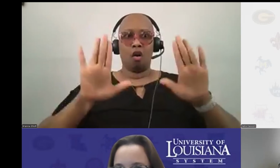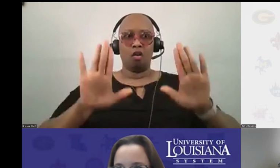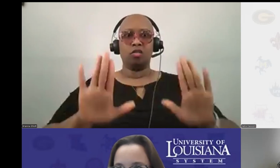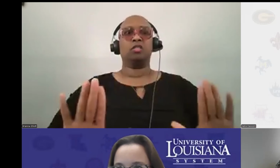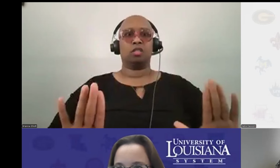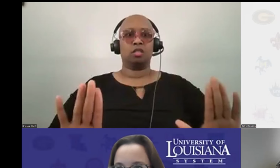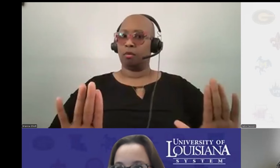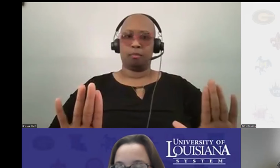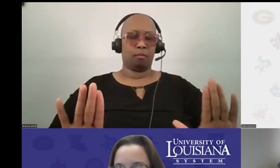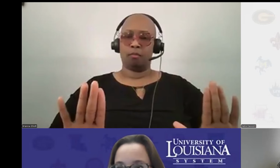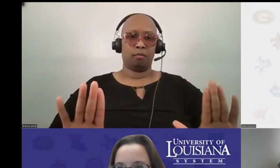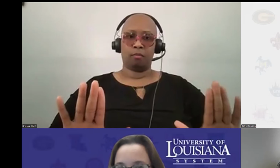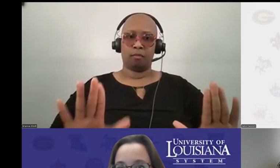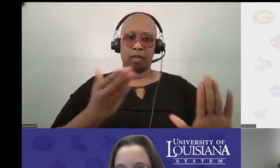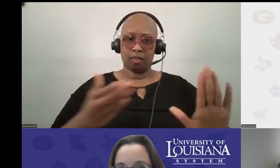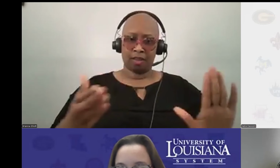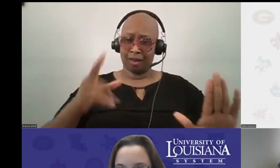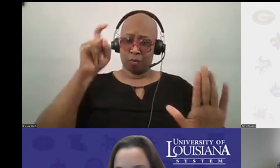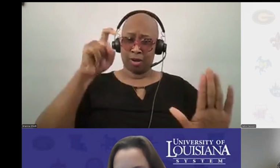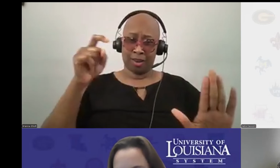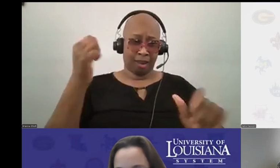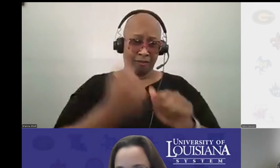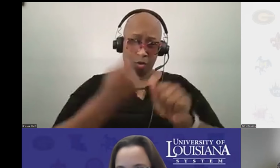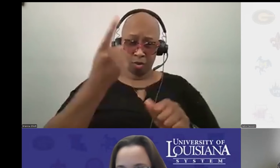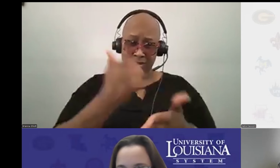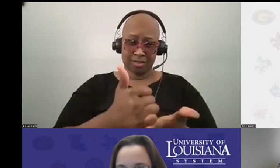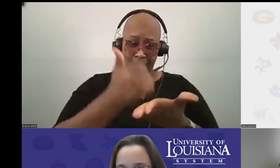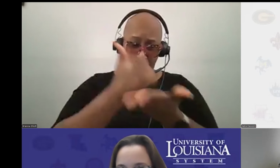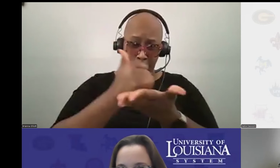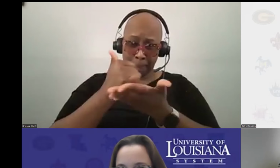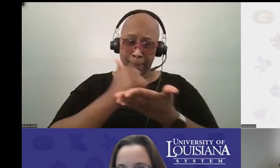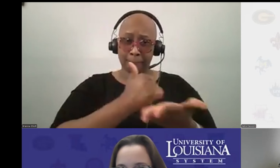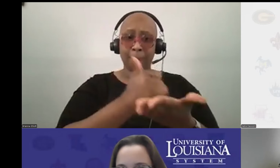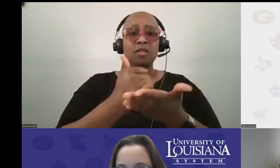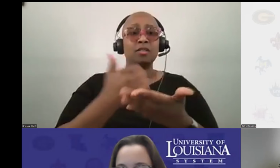of your help to get this right. So, thank you so much to everyone who joined us today. Thank you